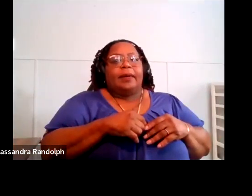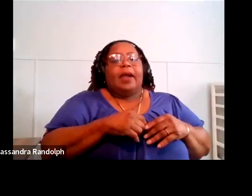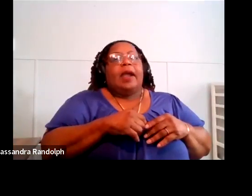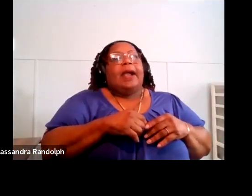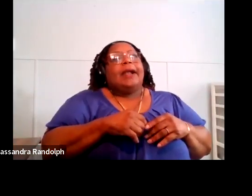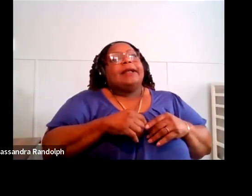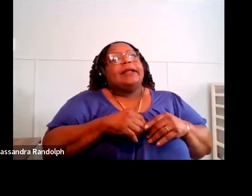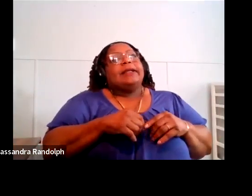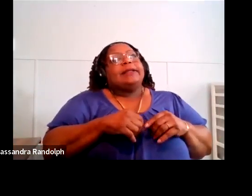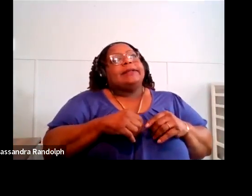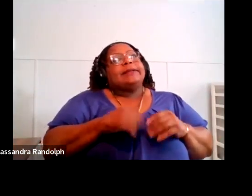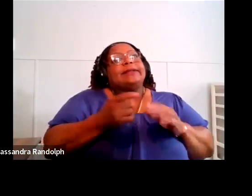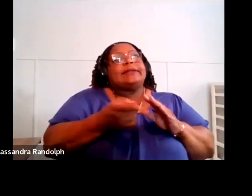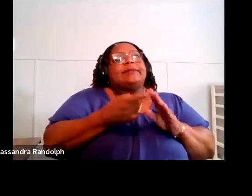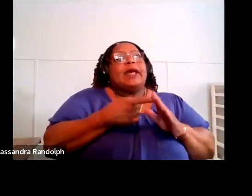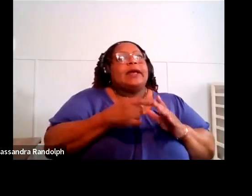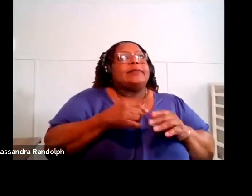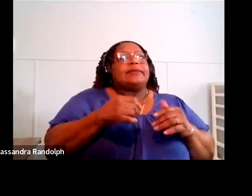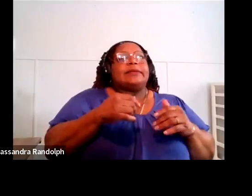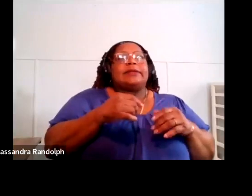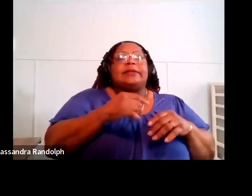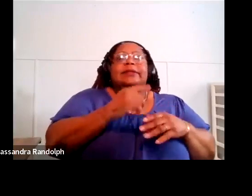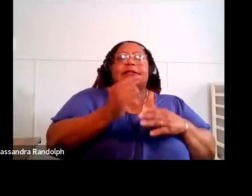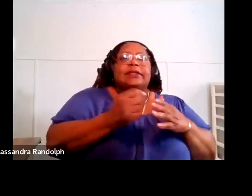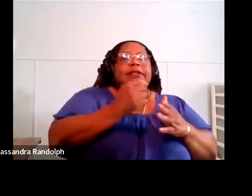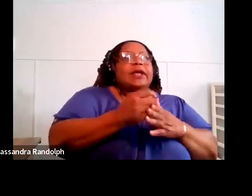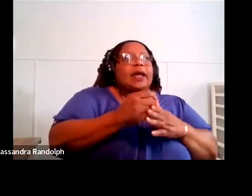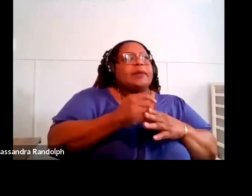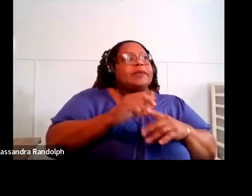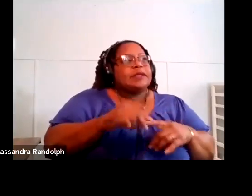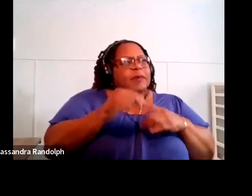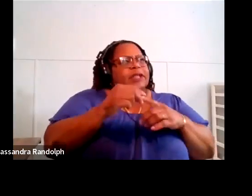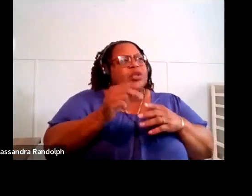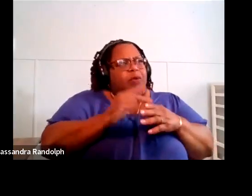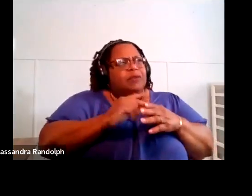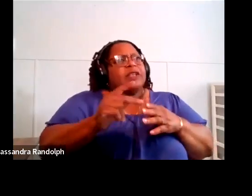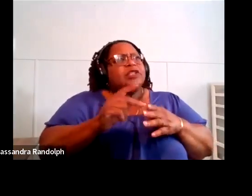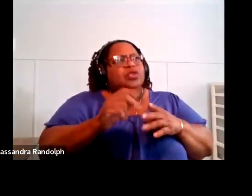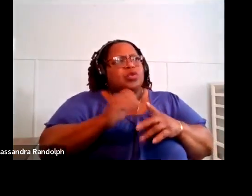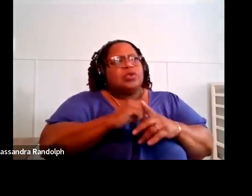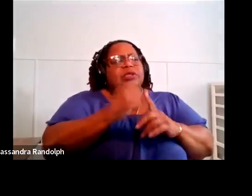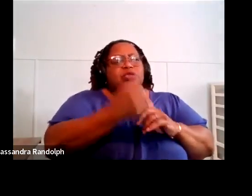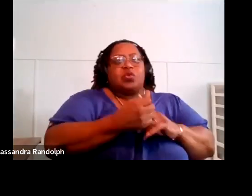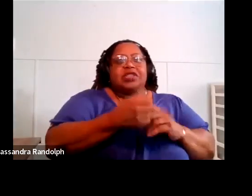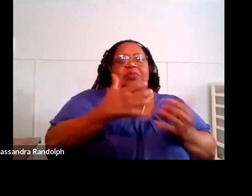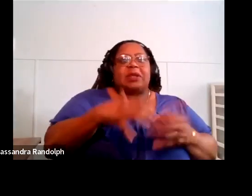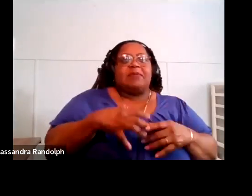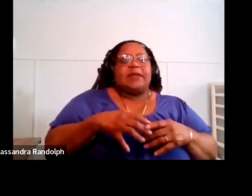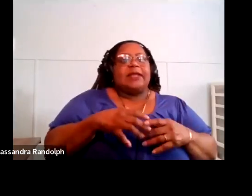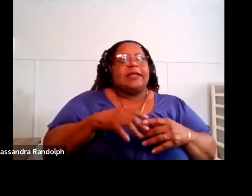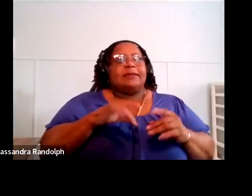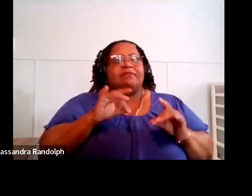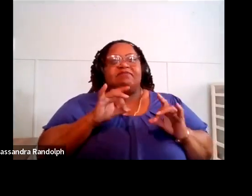clarify. » REP McCLINTON: I totally